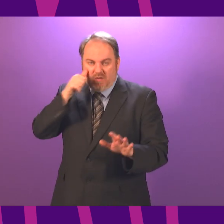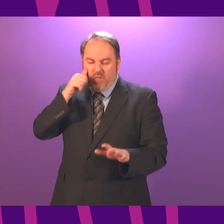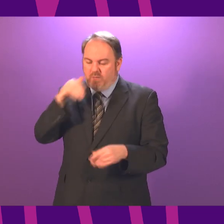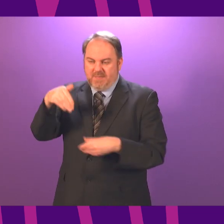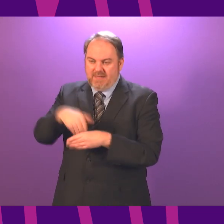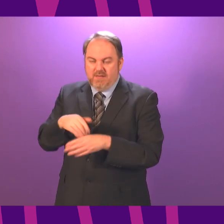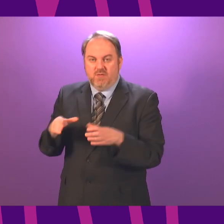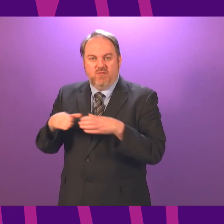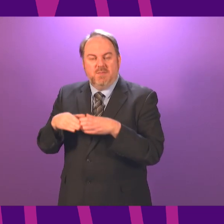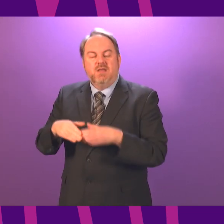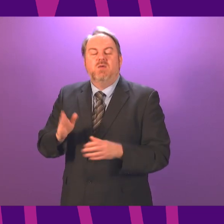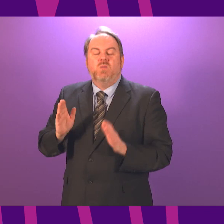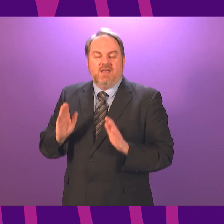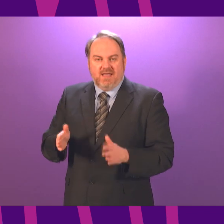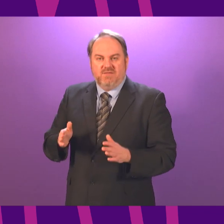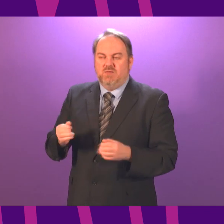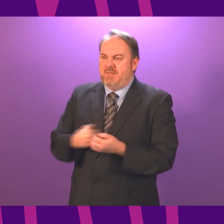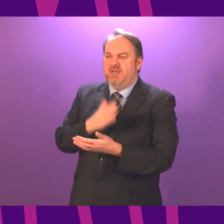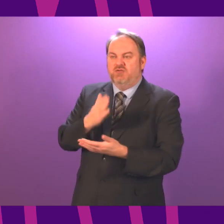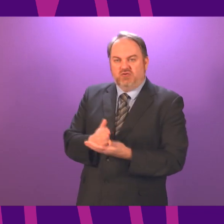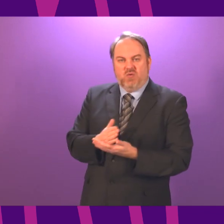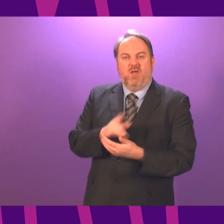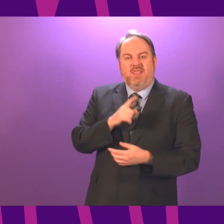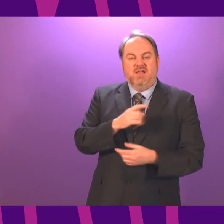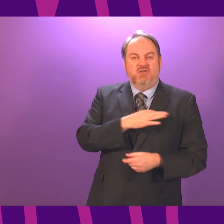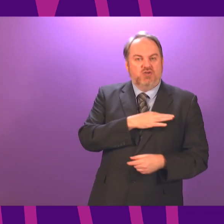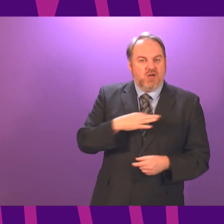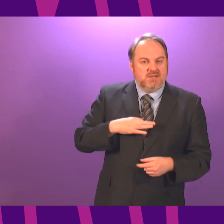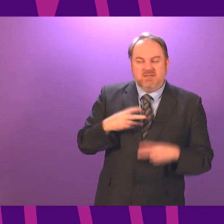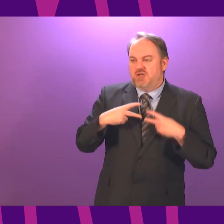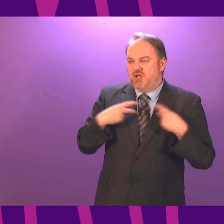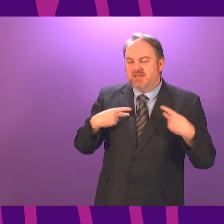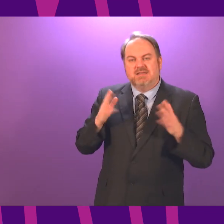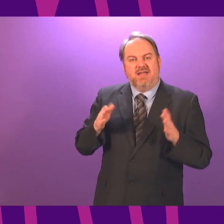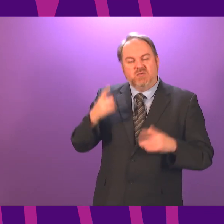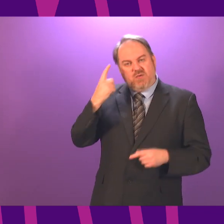absolutely a need to allow clinicians flexibility. Sometimes, it is up to a